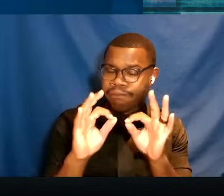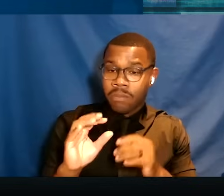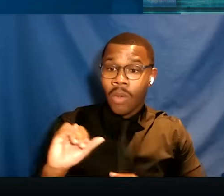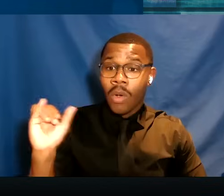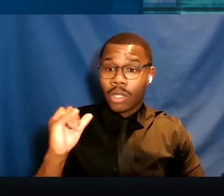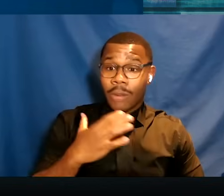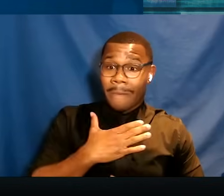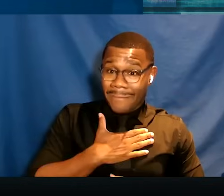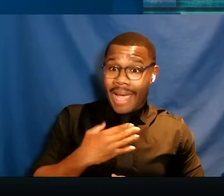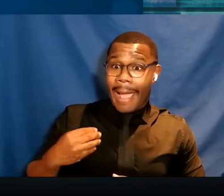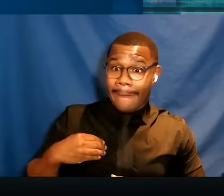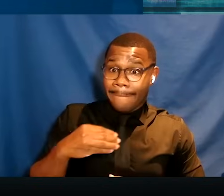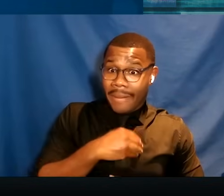that a lot of this generative AI stuff,